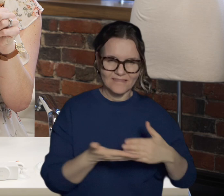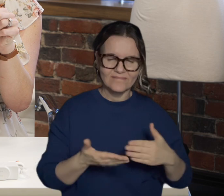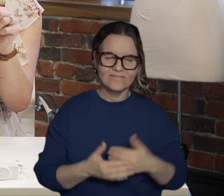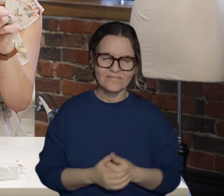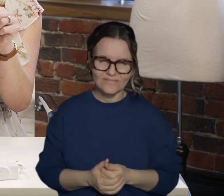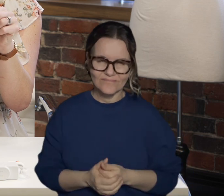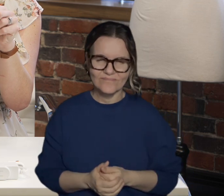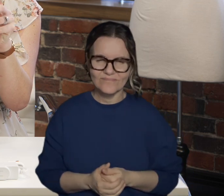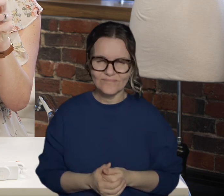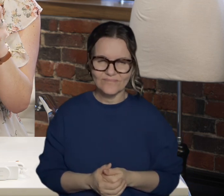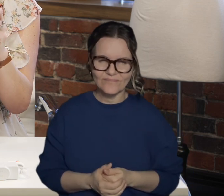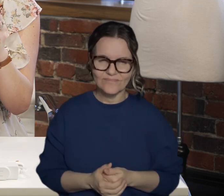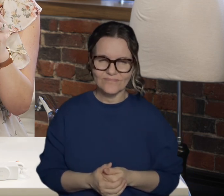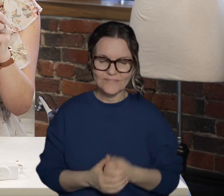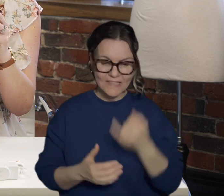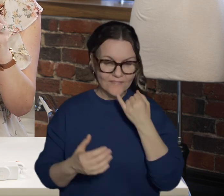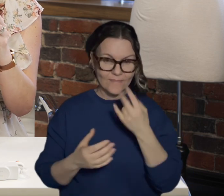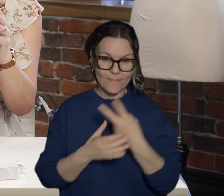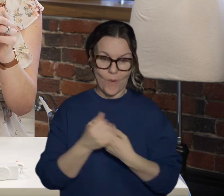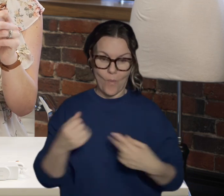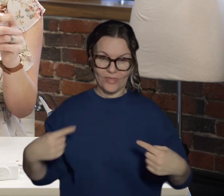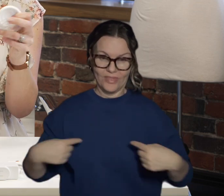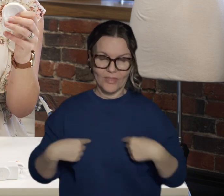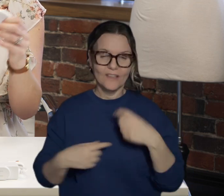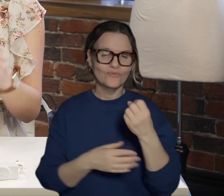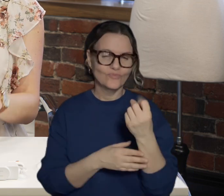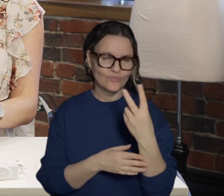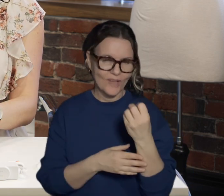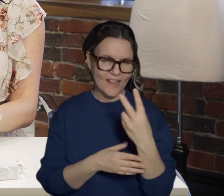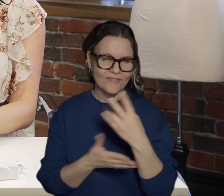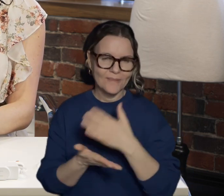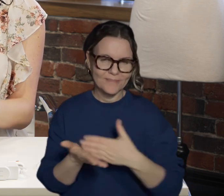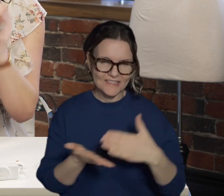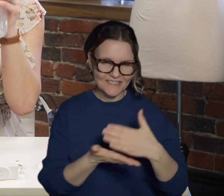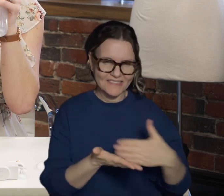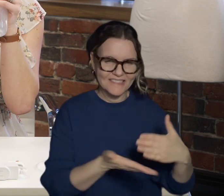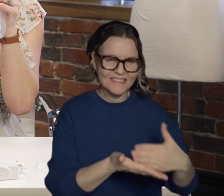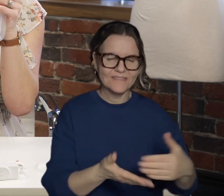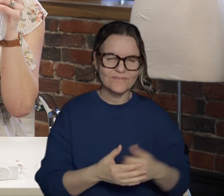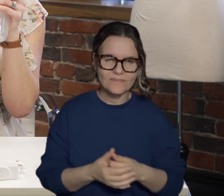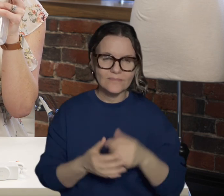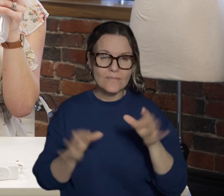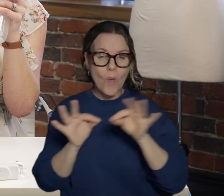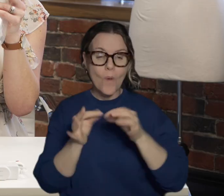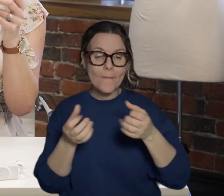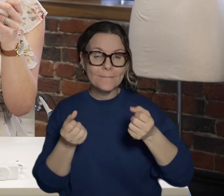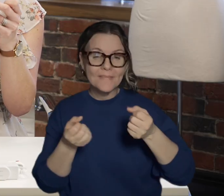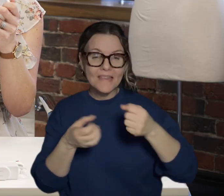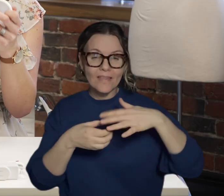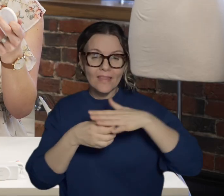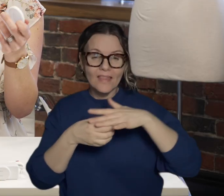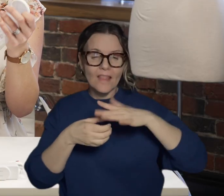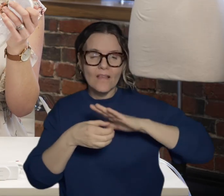like a little clamp shell here so you have six pieces per side 12 pieces if you're double pumping